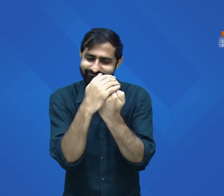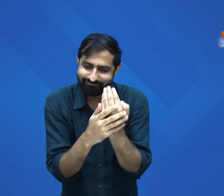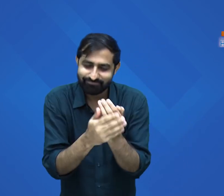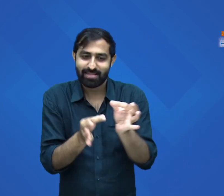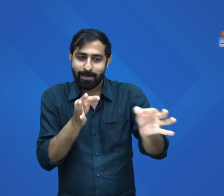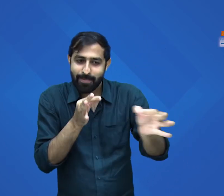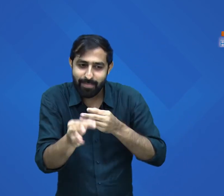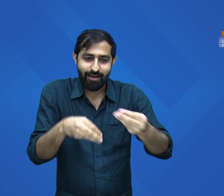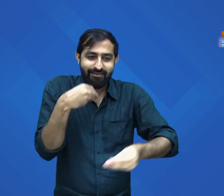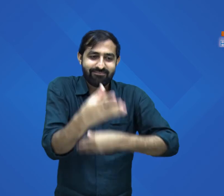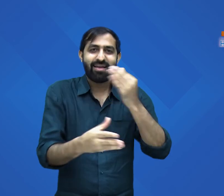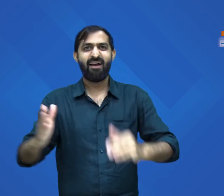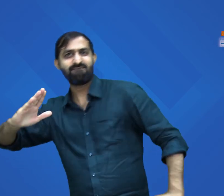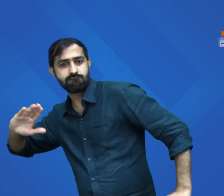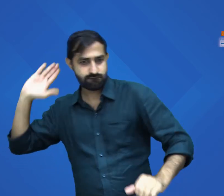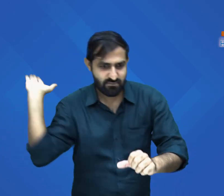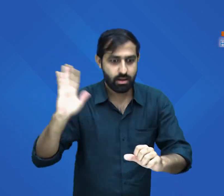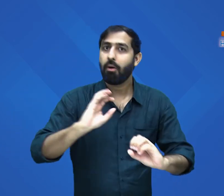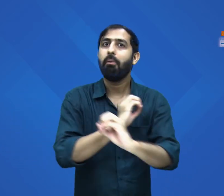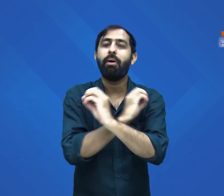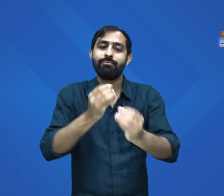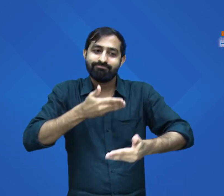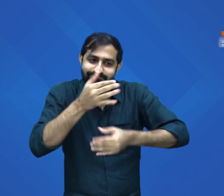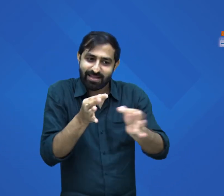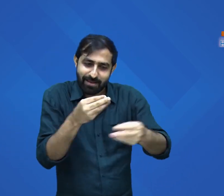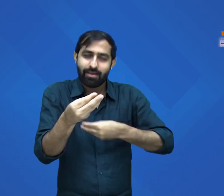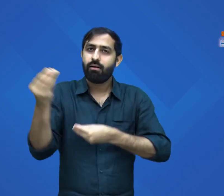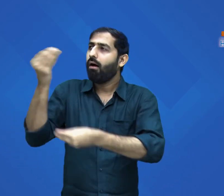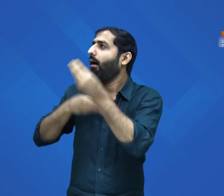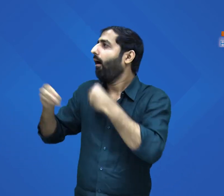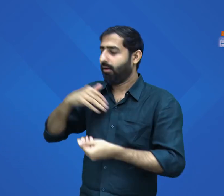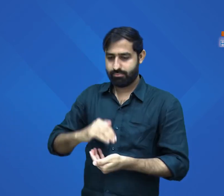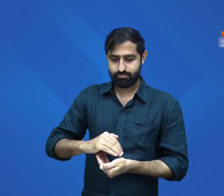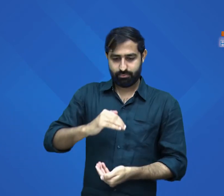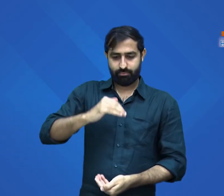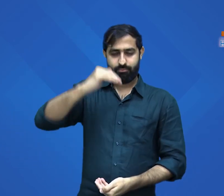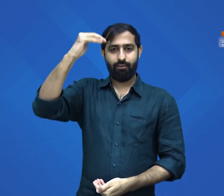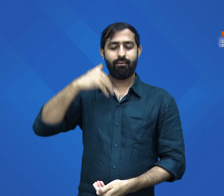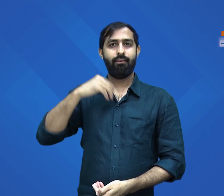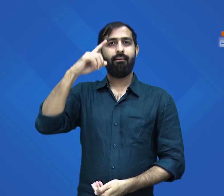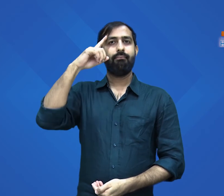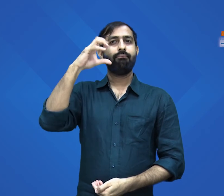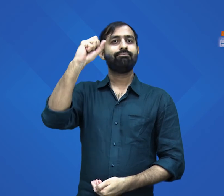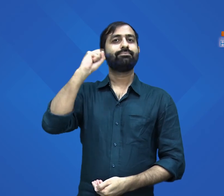by teaching Moral values. We learn different skills from them which help us in our progress